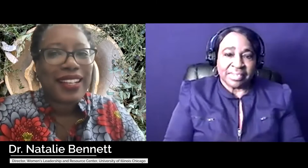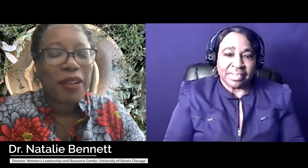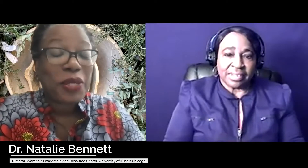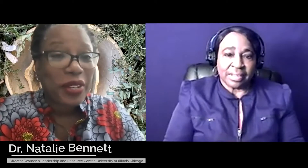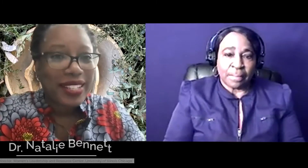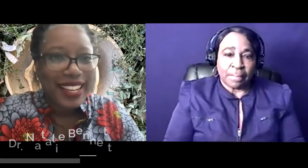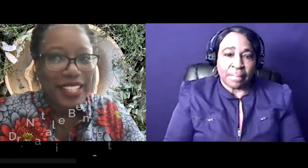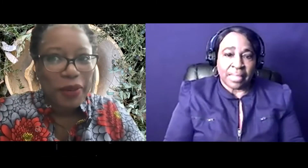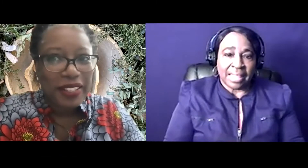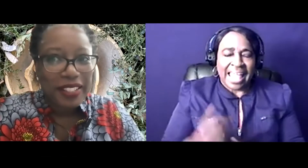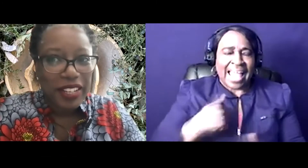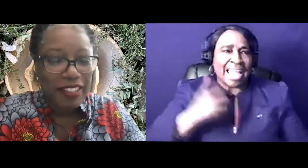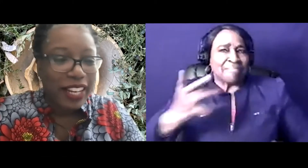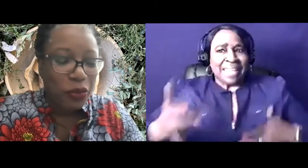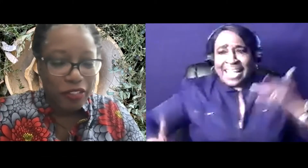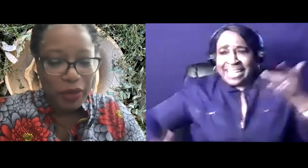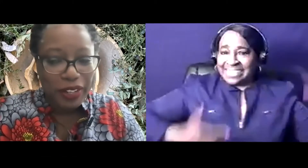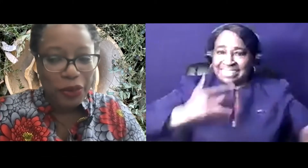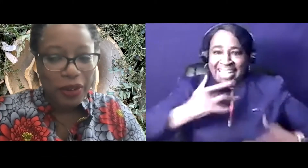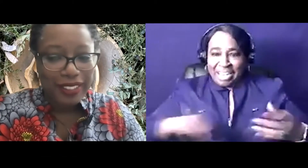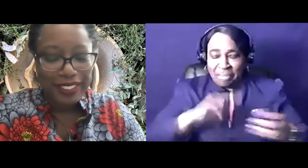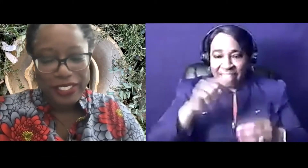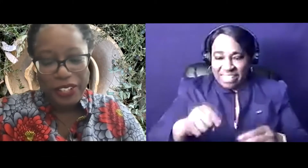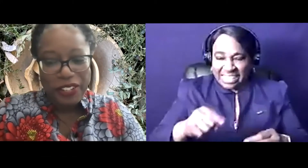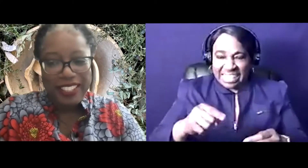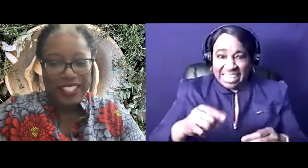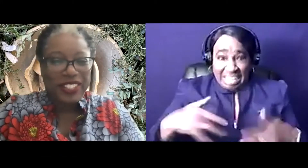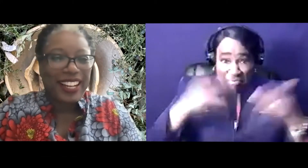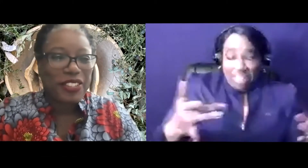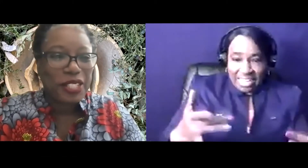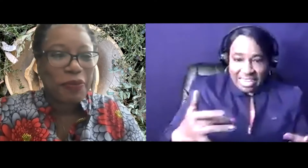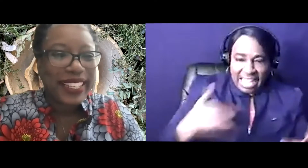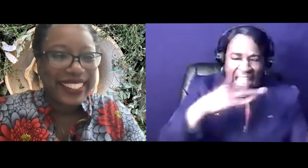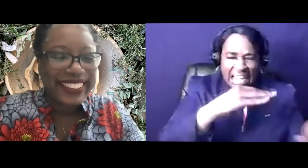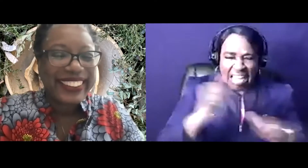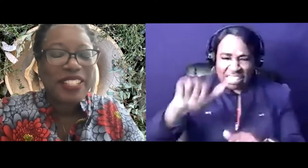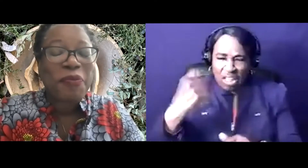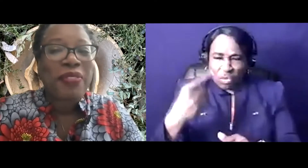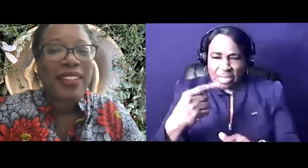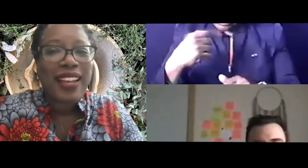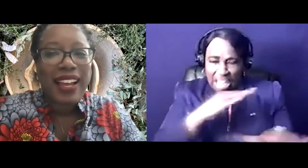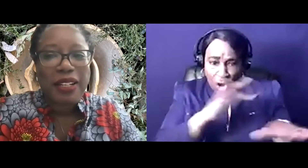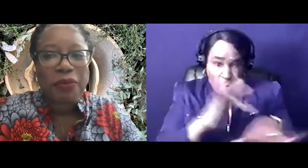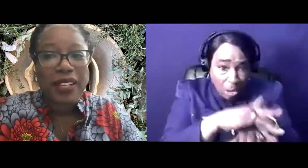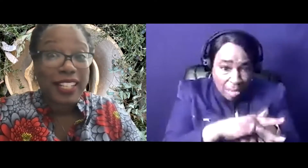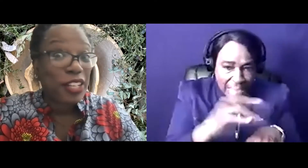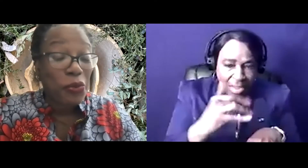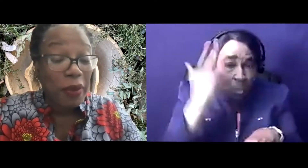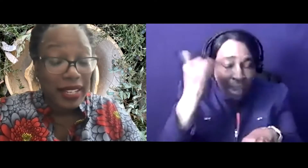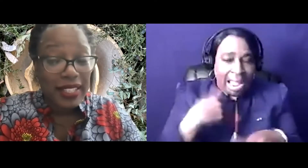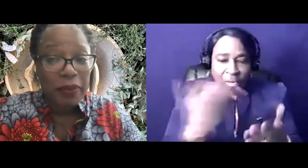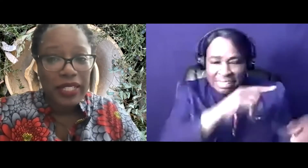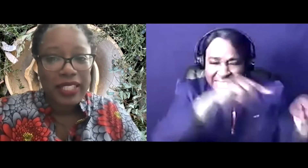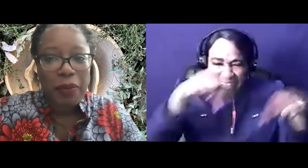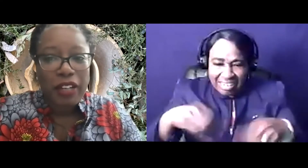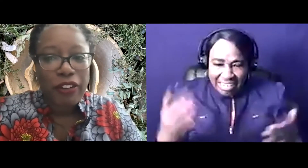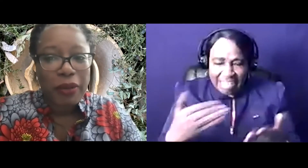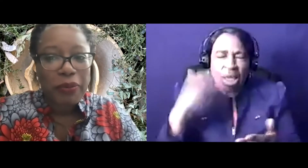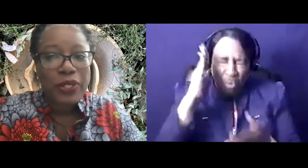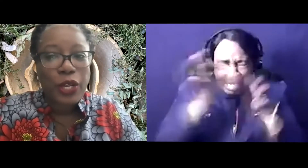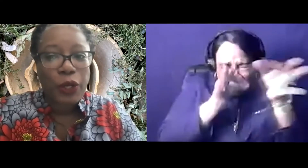I'm so excited about this event. I ran away from another one early so that I could just be here. And I'll tell you where my excitement is coming from. So